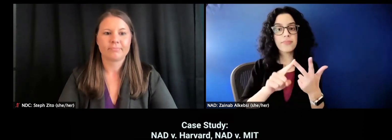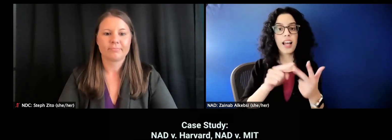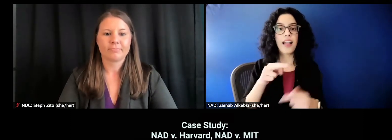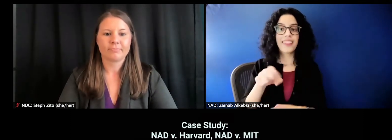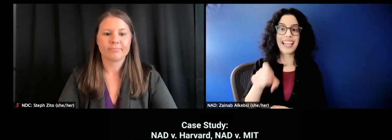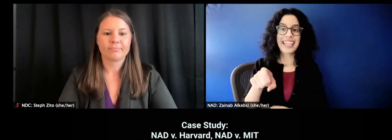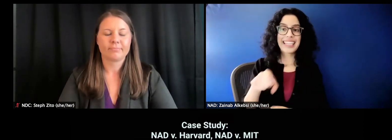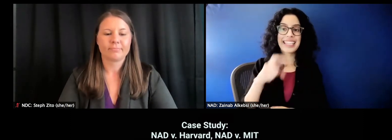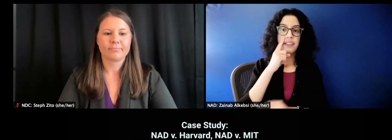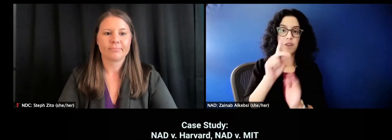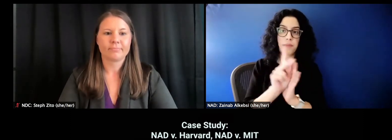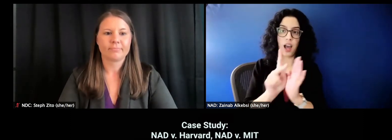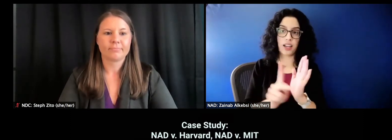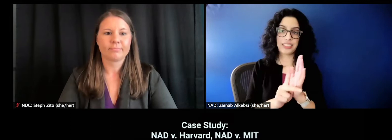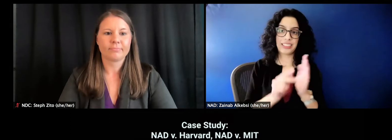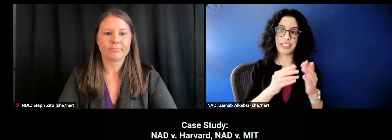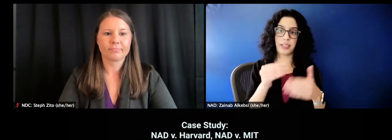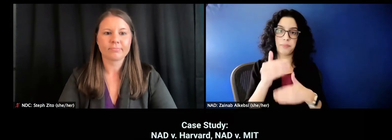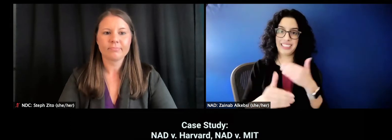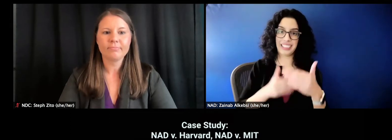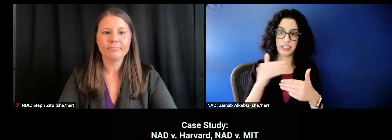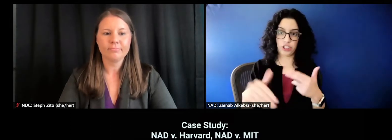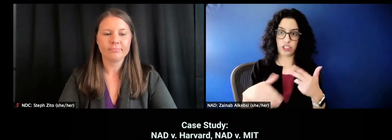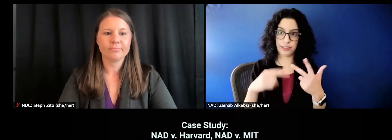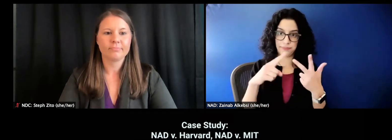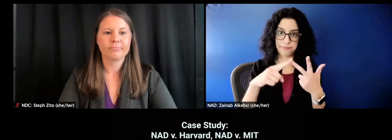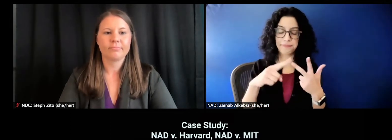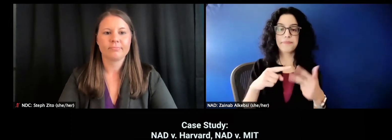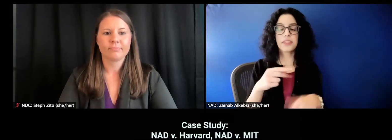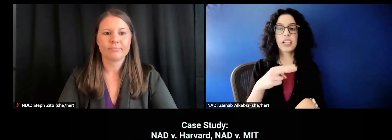Third, the need for policies and procedures.